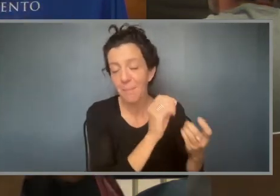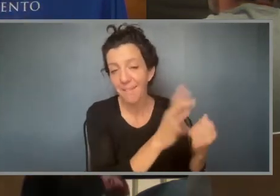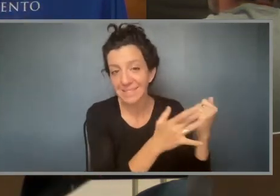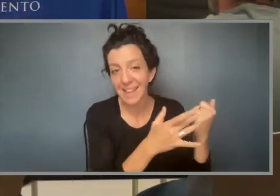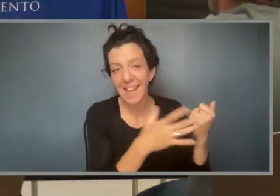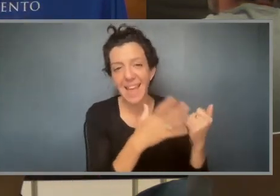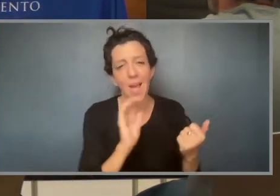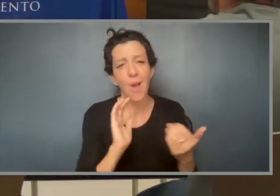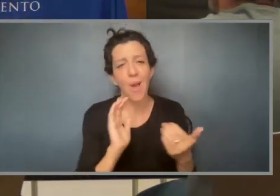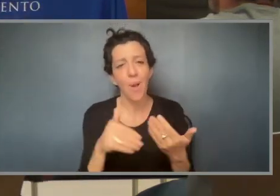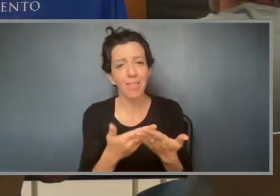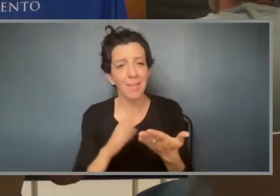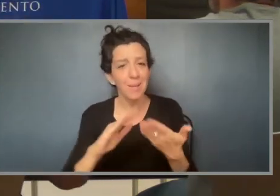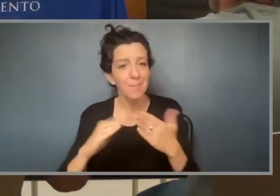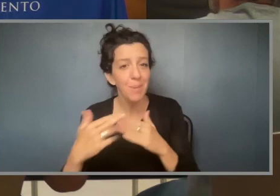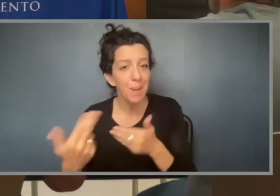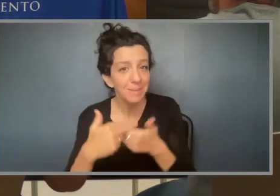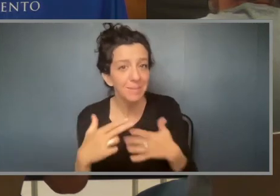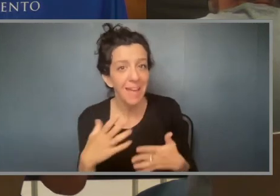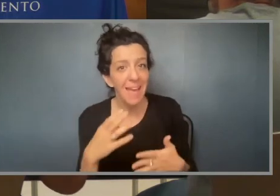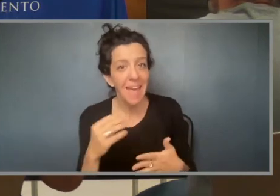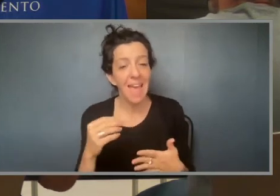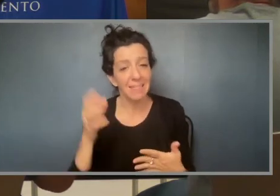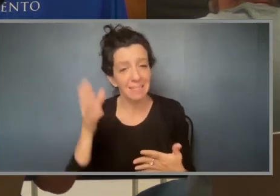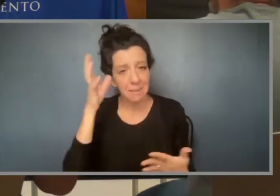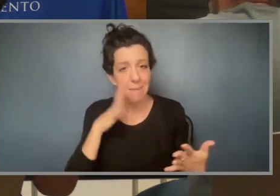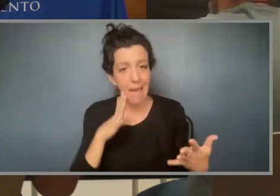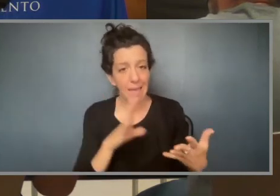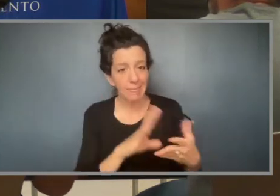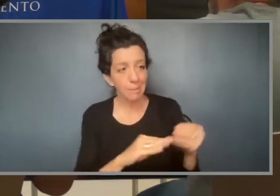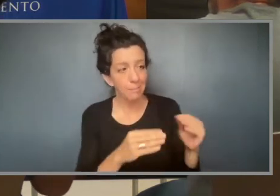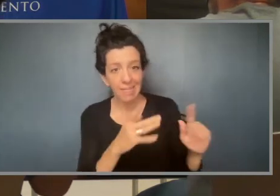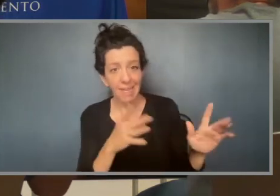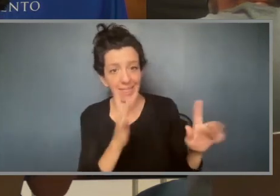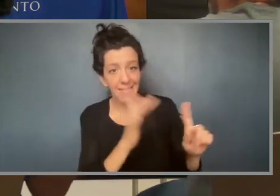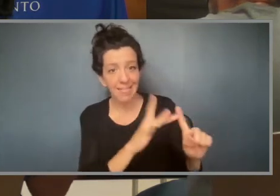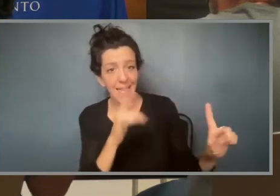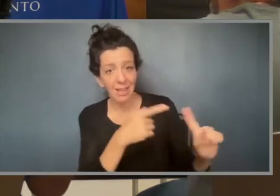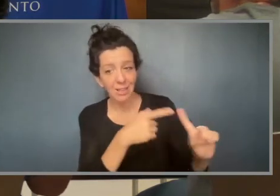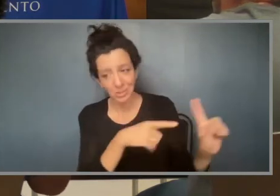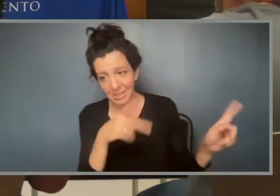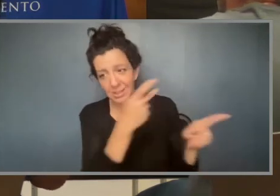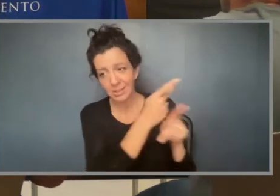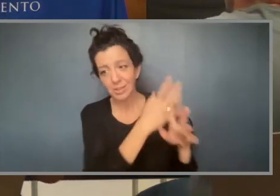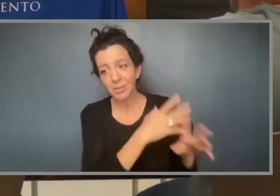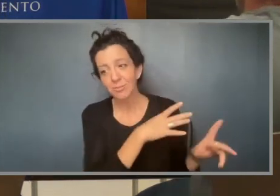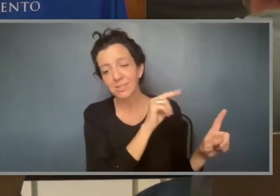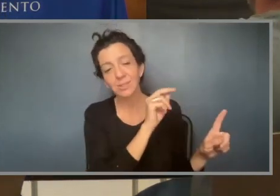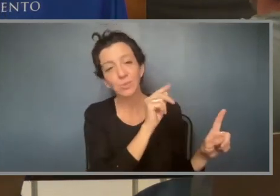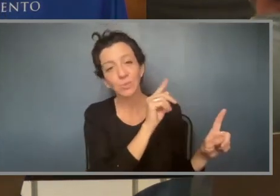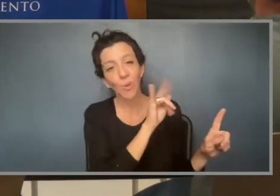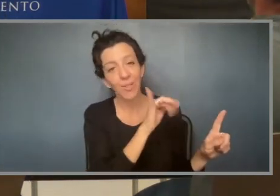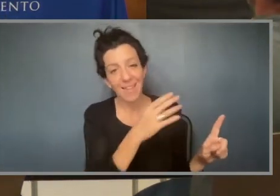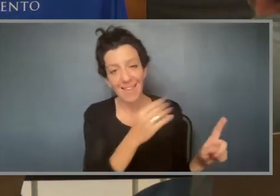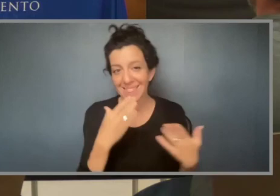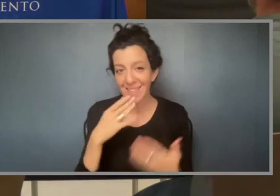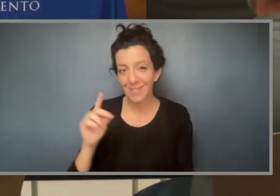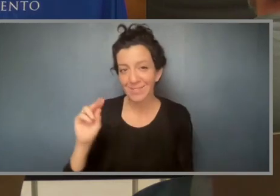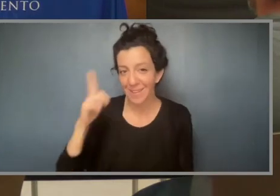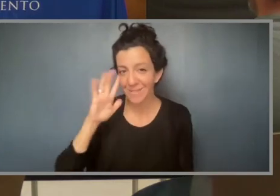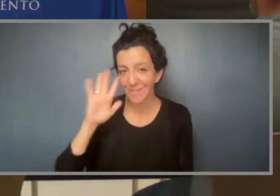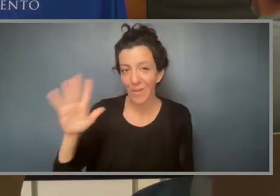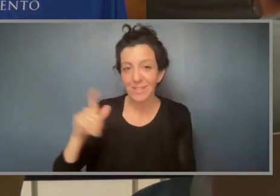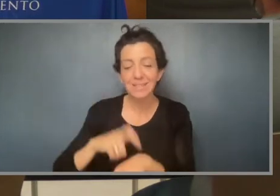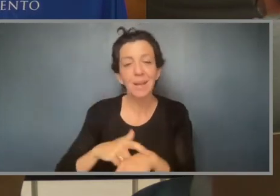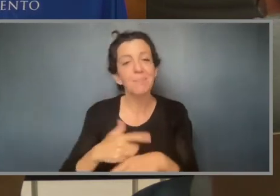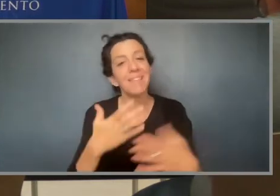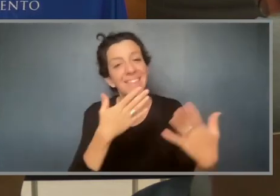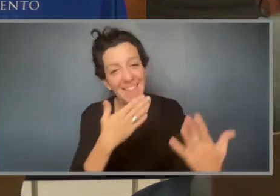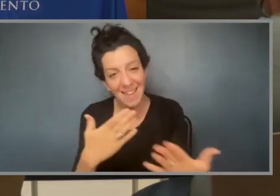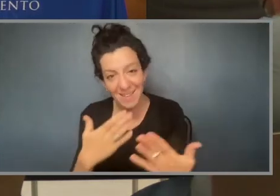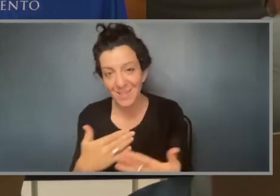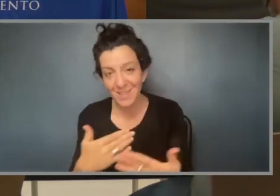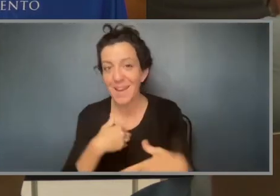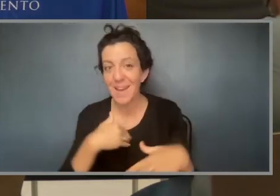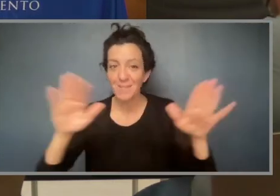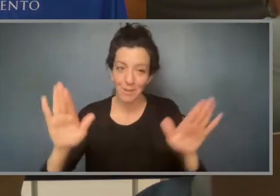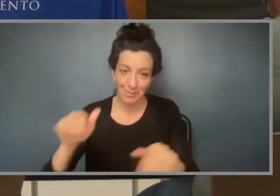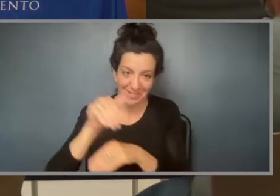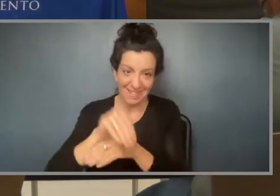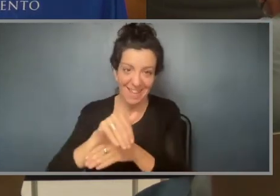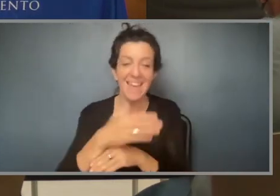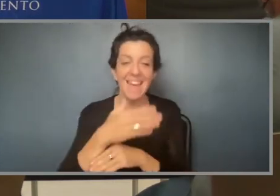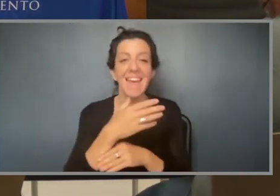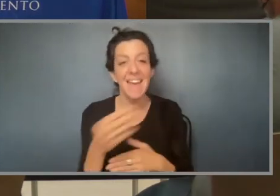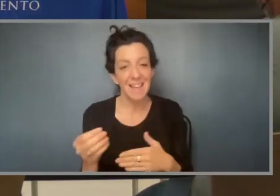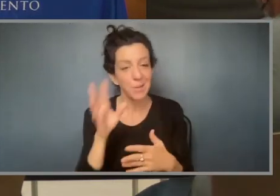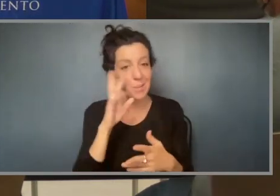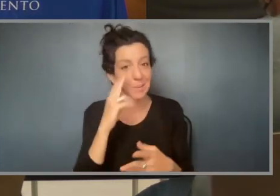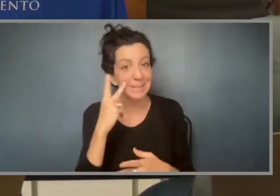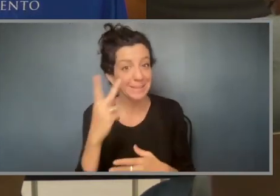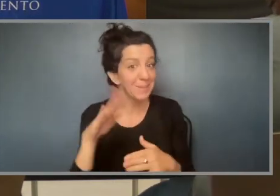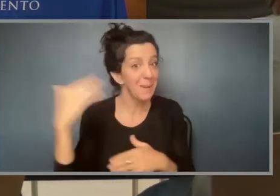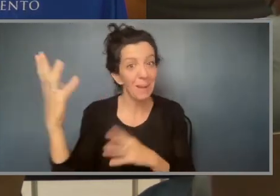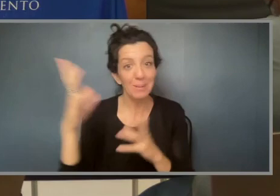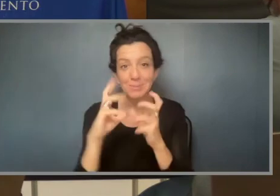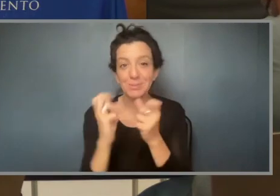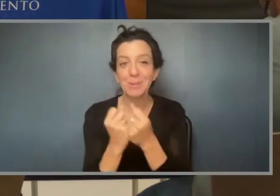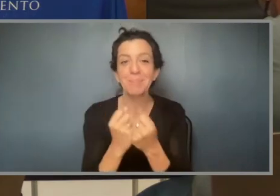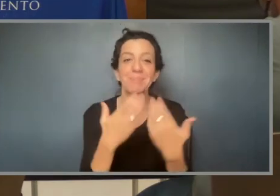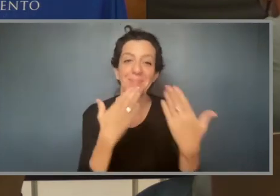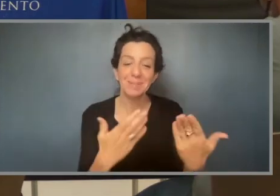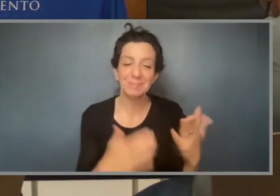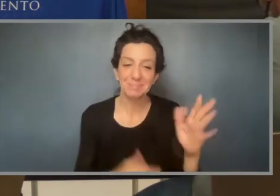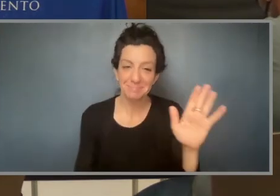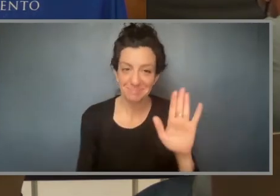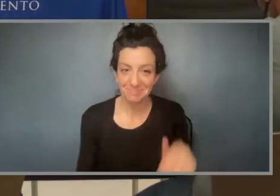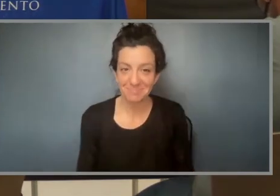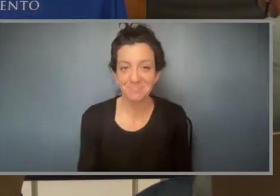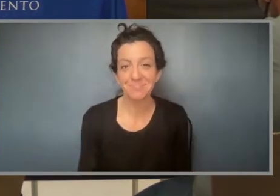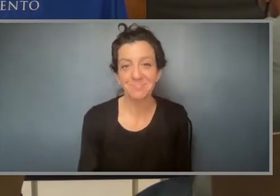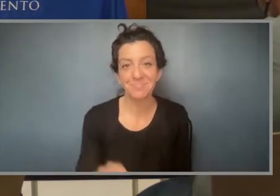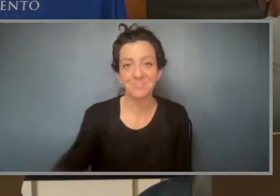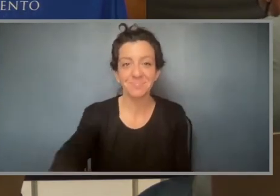Studio: Our wonderful department of technology and all of our Community partners and participants, and of course the